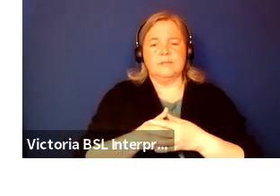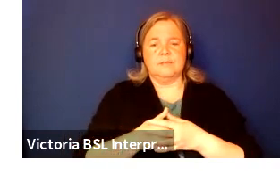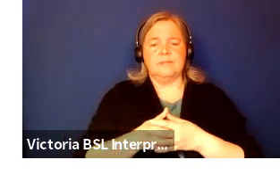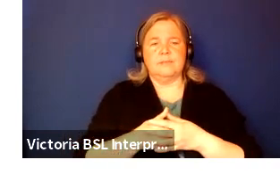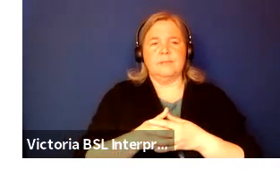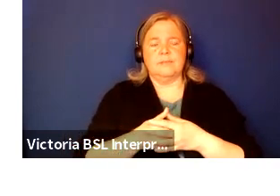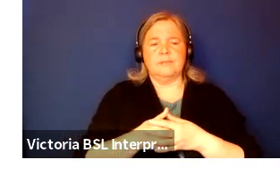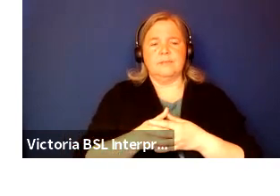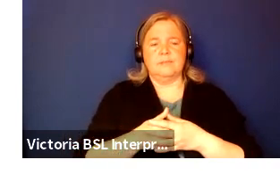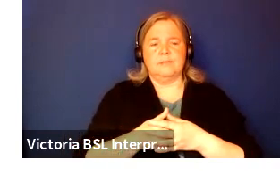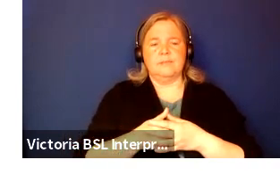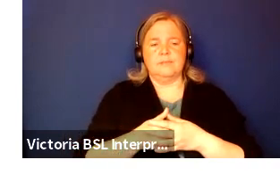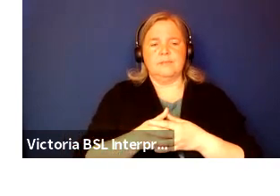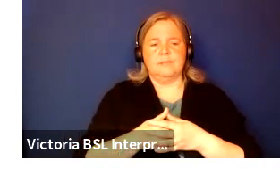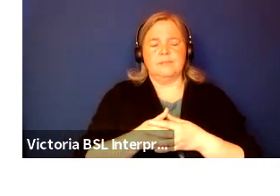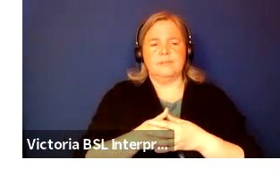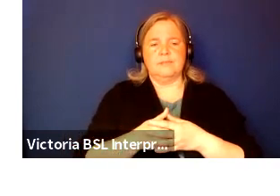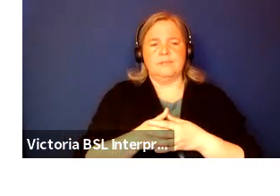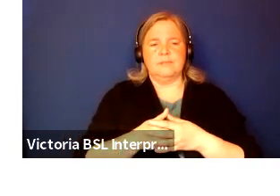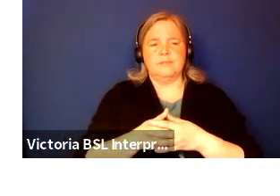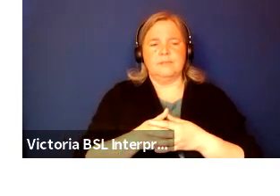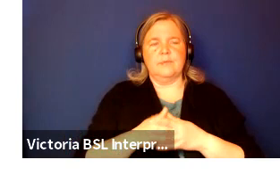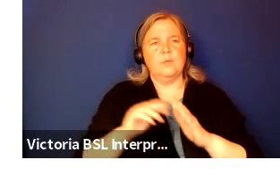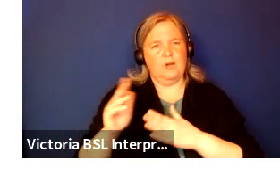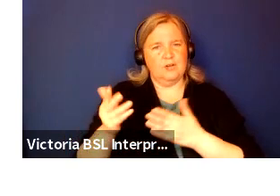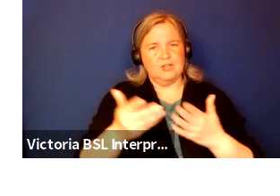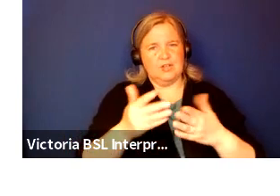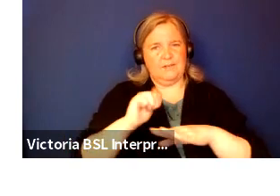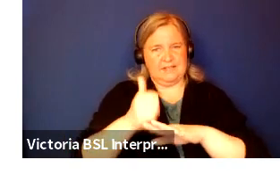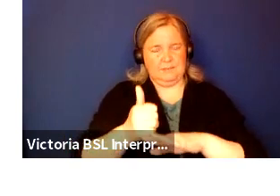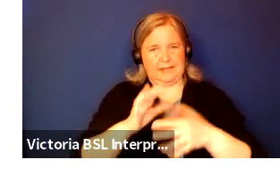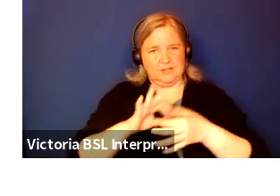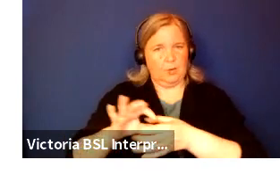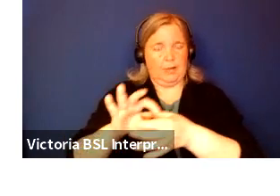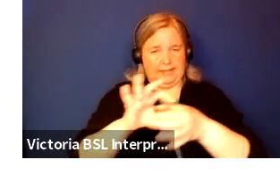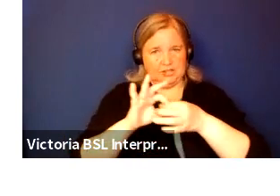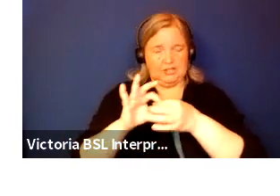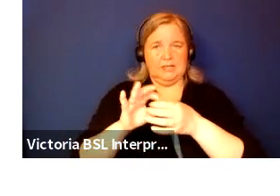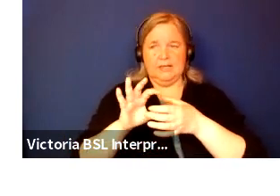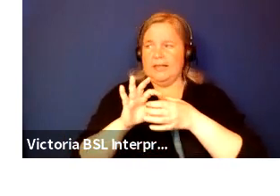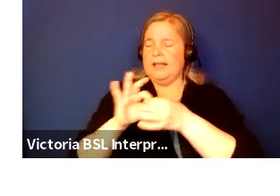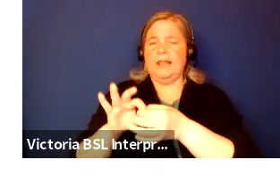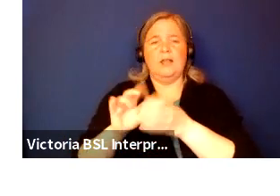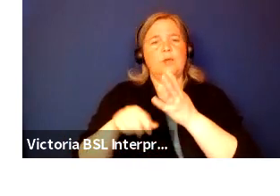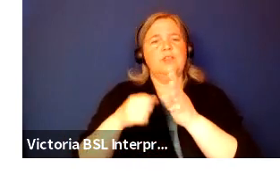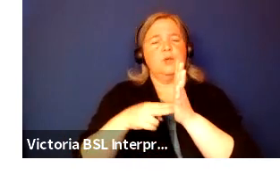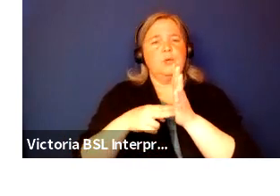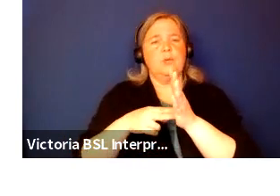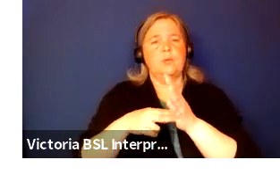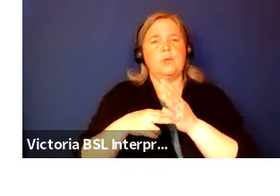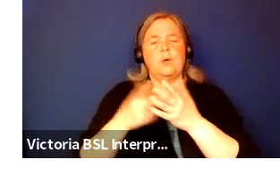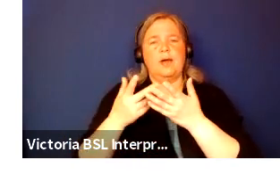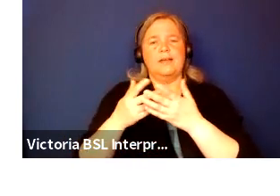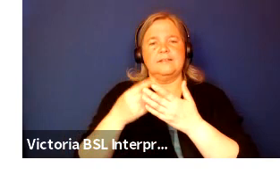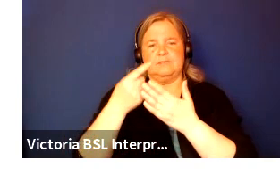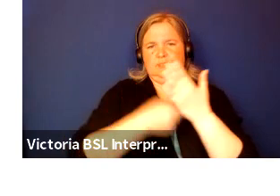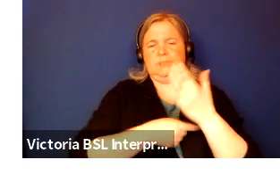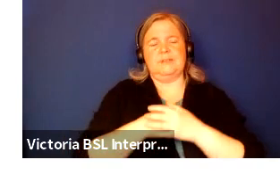right-based approach and direct service-based provision in line with the UNCPD and the